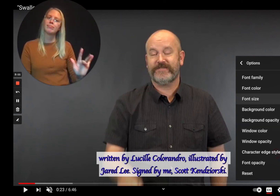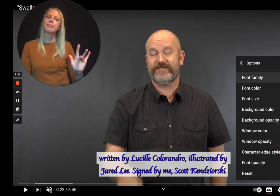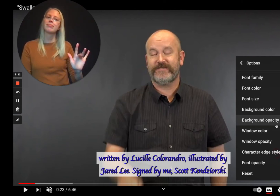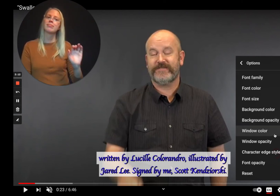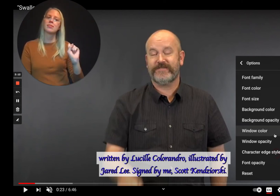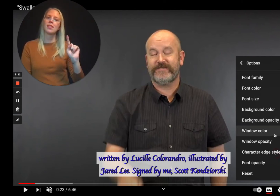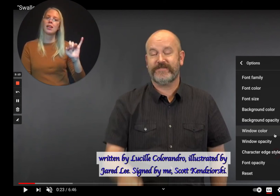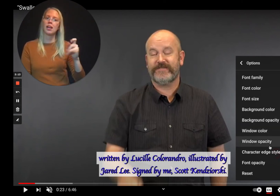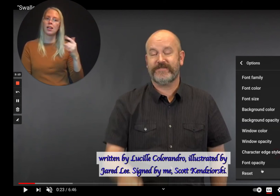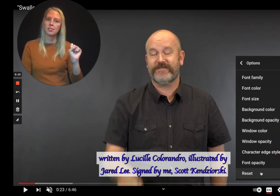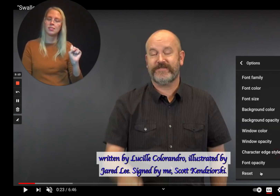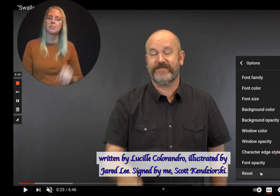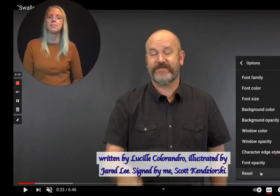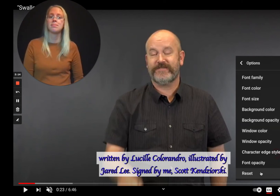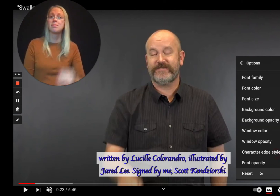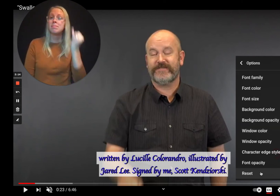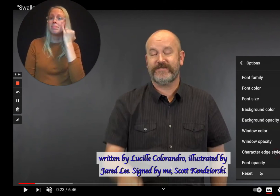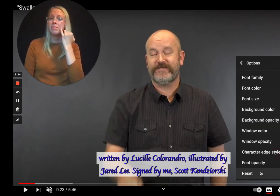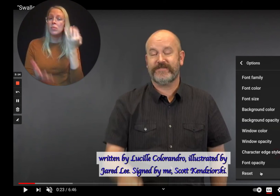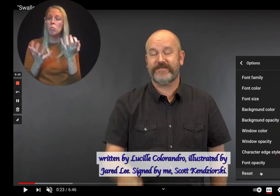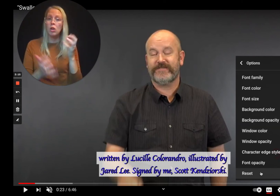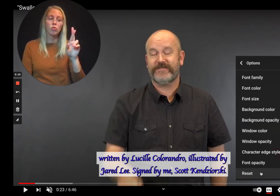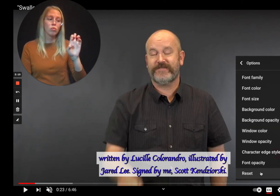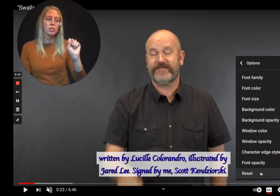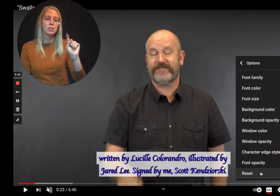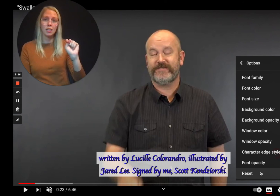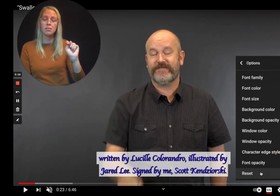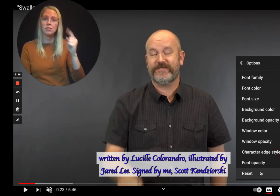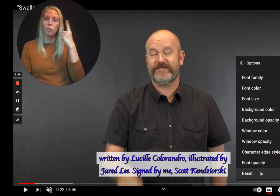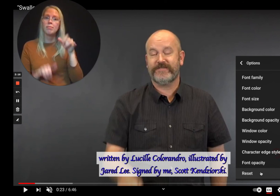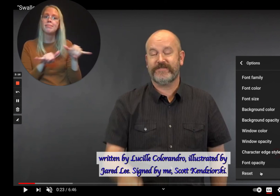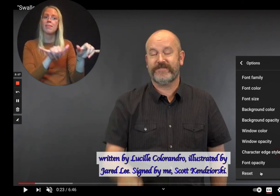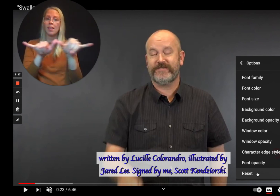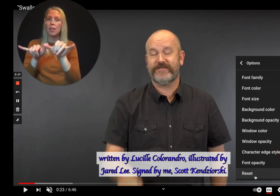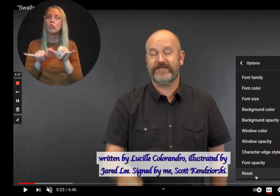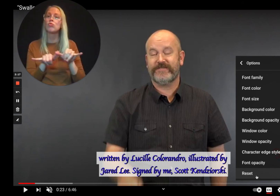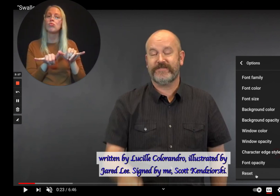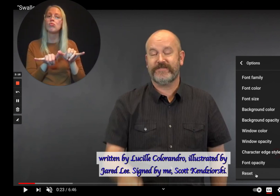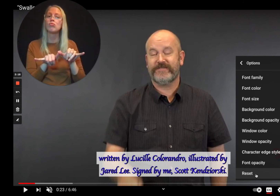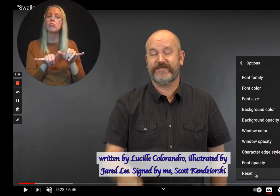If you want to reset the captions back to the standard style, click “reset”.